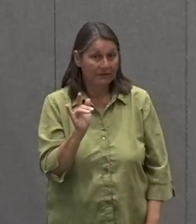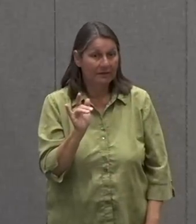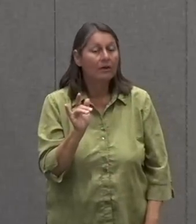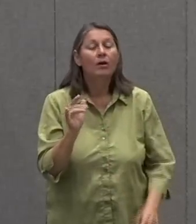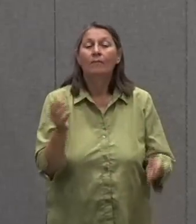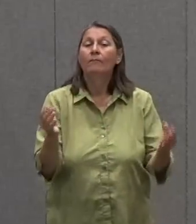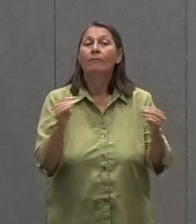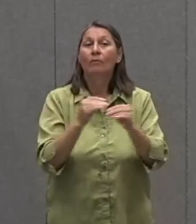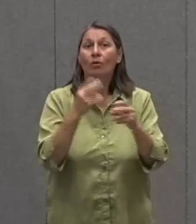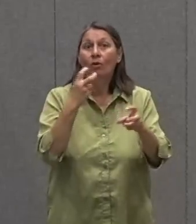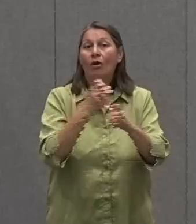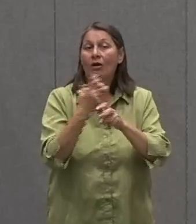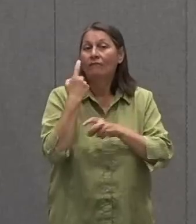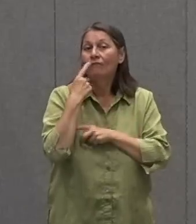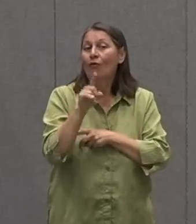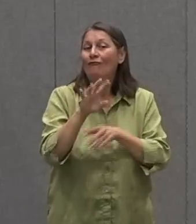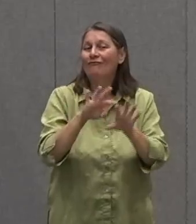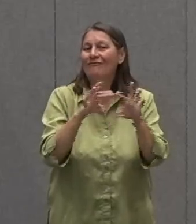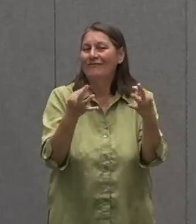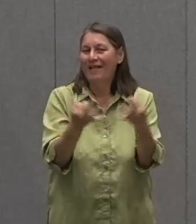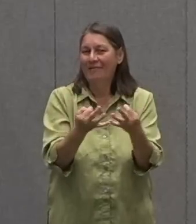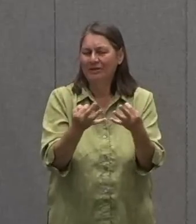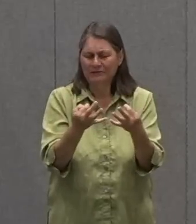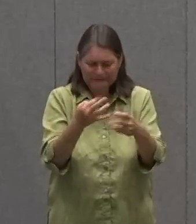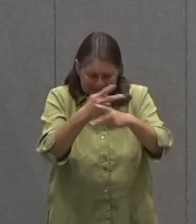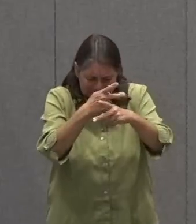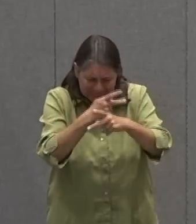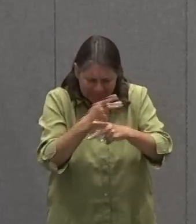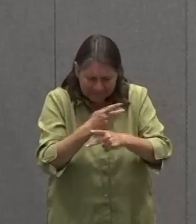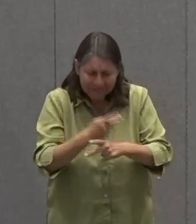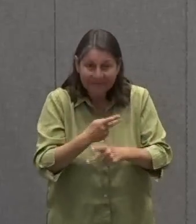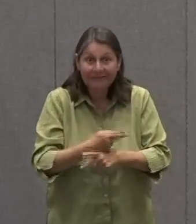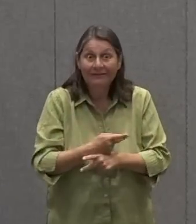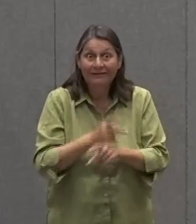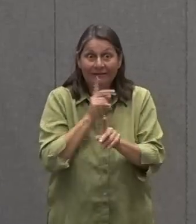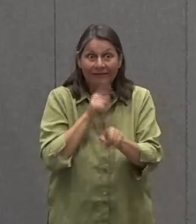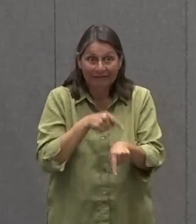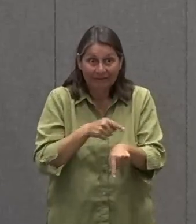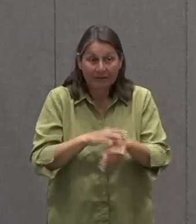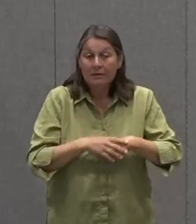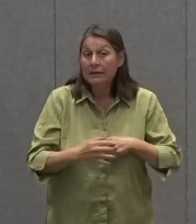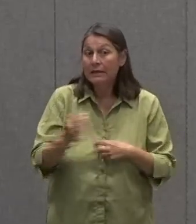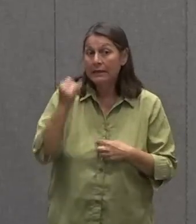to try to solve that. See if they can solve it, and can they come up with their own,